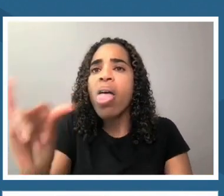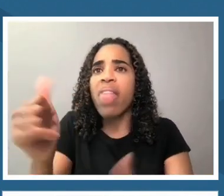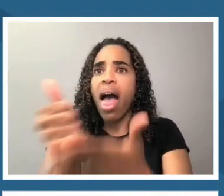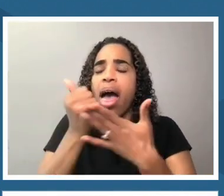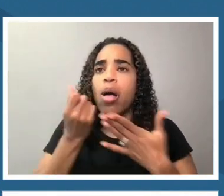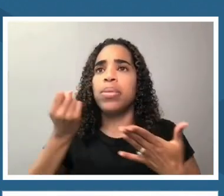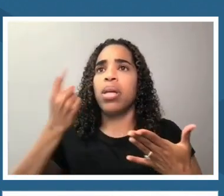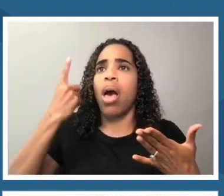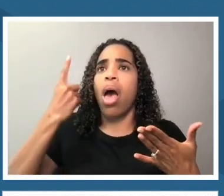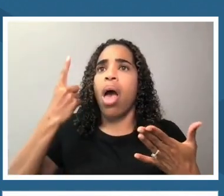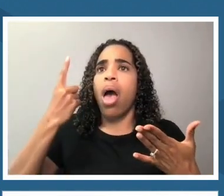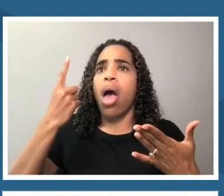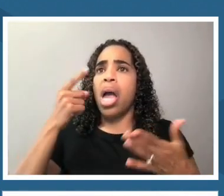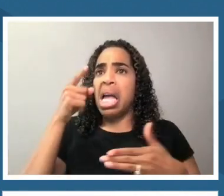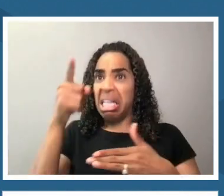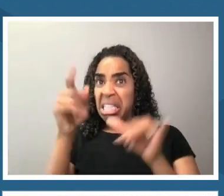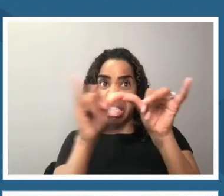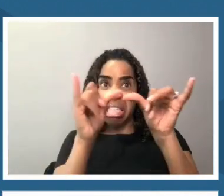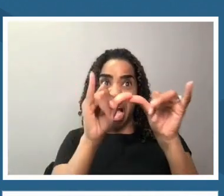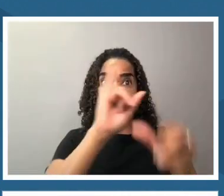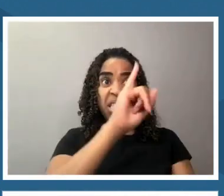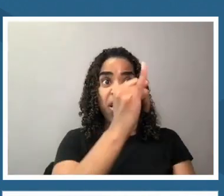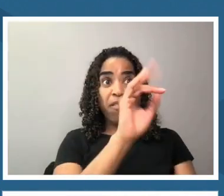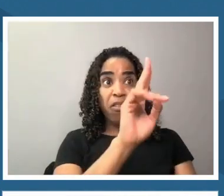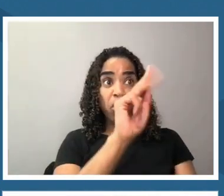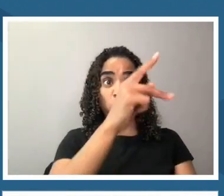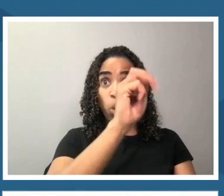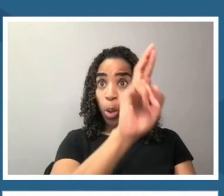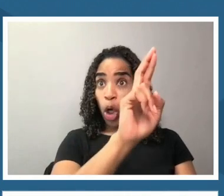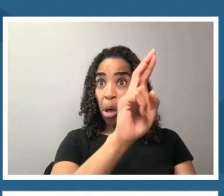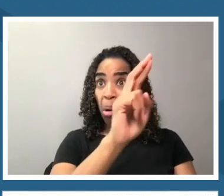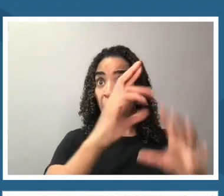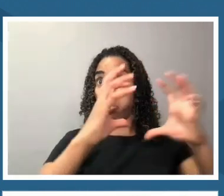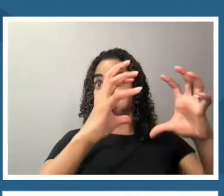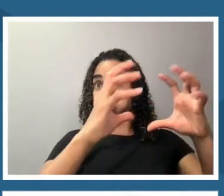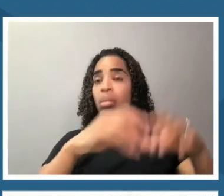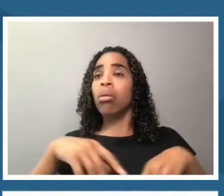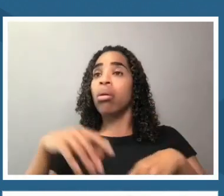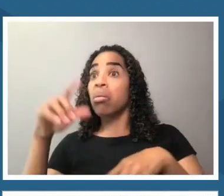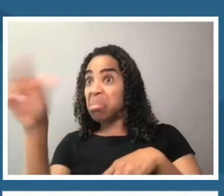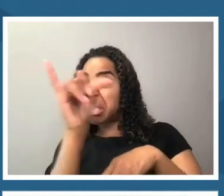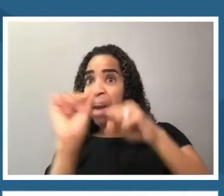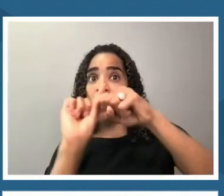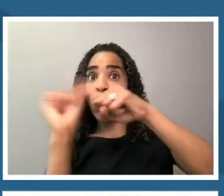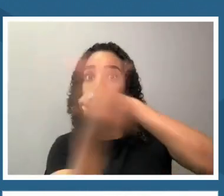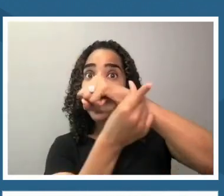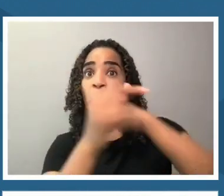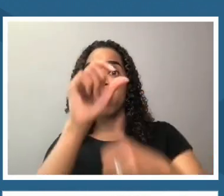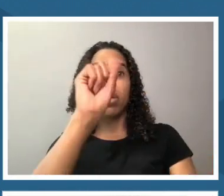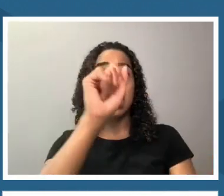jupiter-sized planet or you know a plane like jupiter saturn